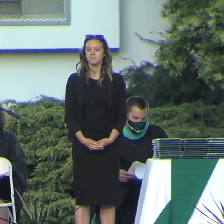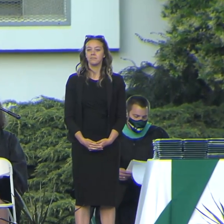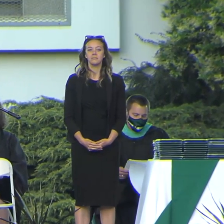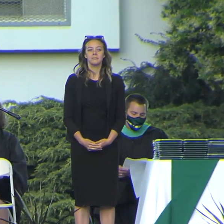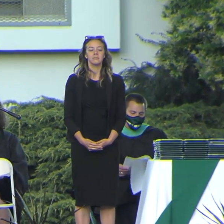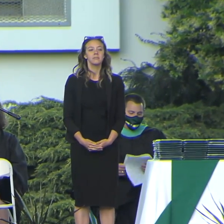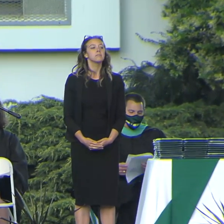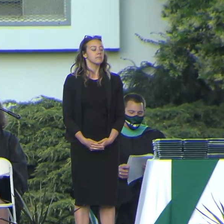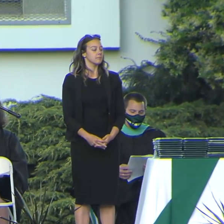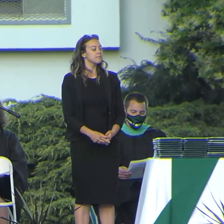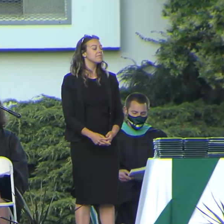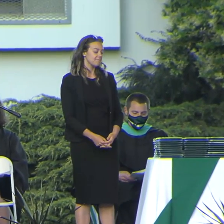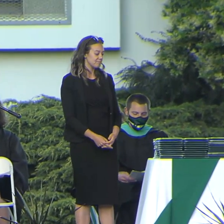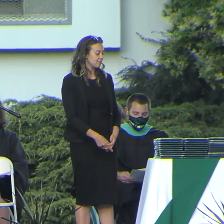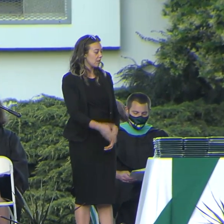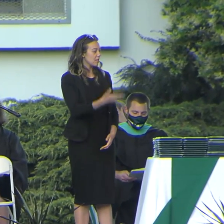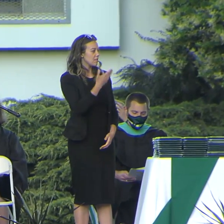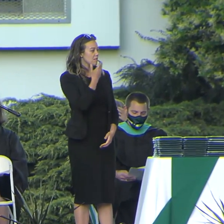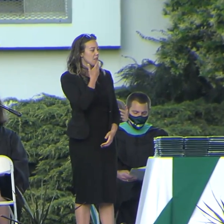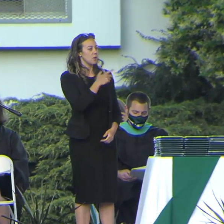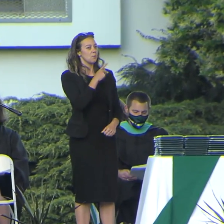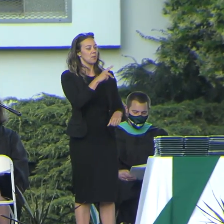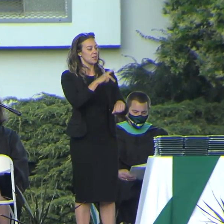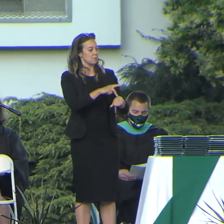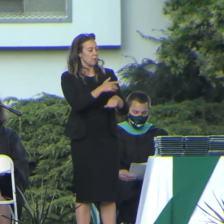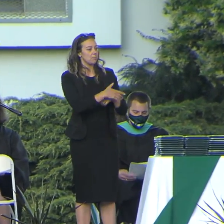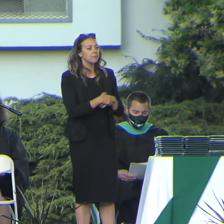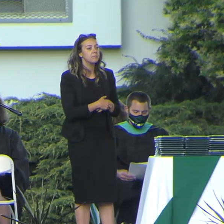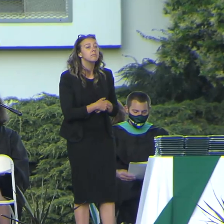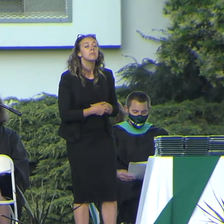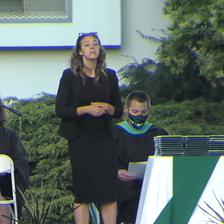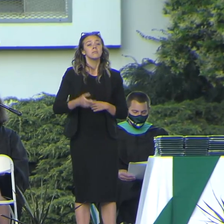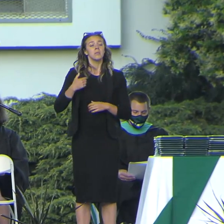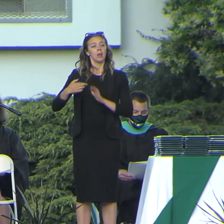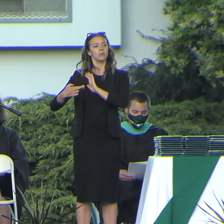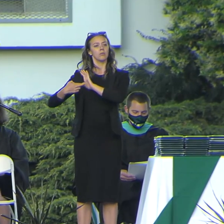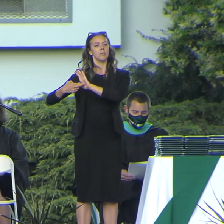Principal O'Connell on behalf of the Seattle Public School Board